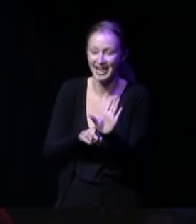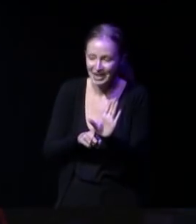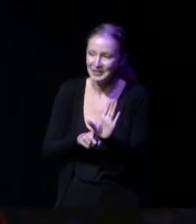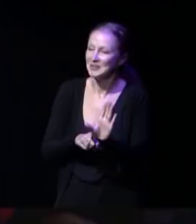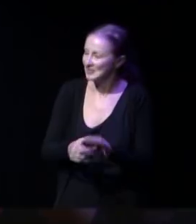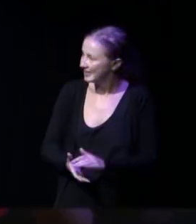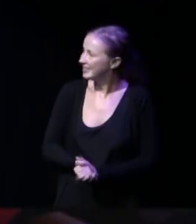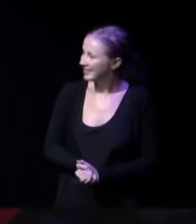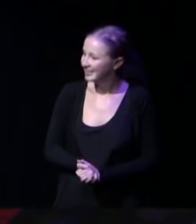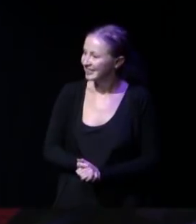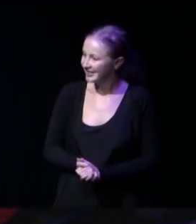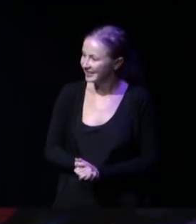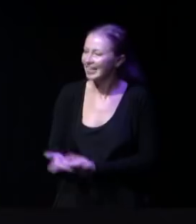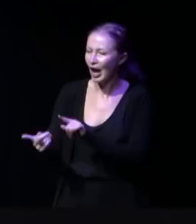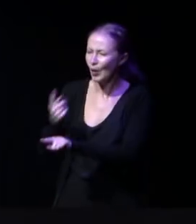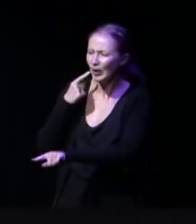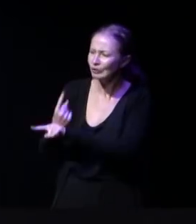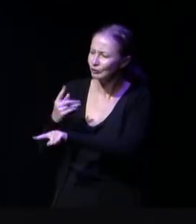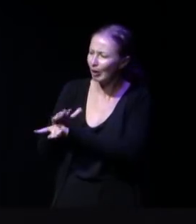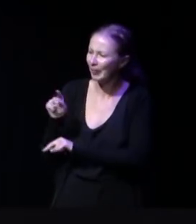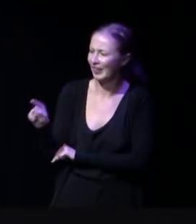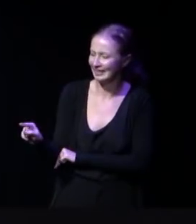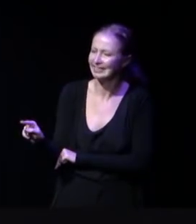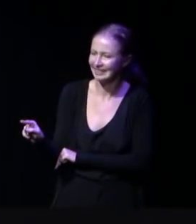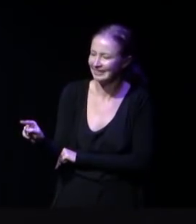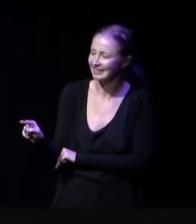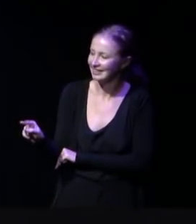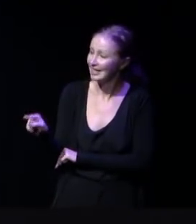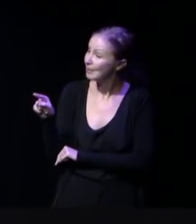Okay, we're going to definitely talk about that because you are all so beautiful.